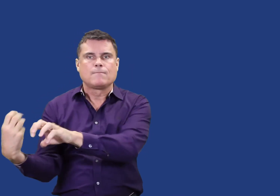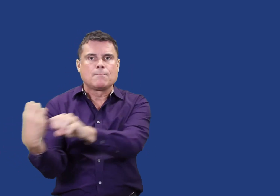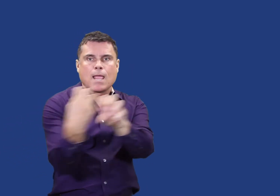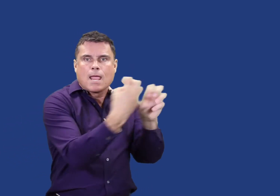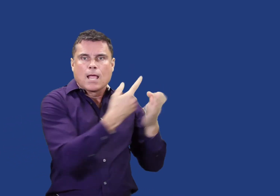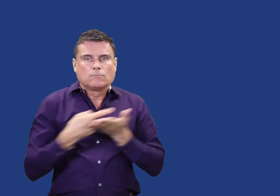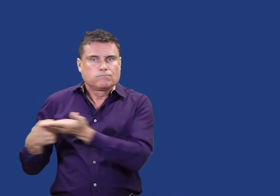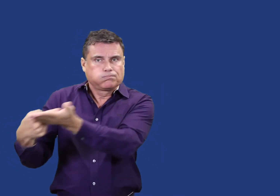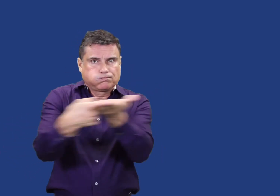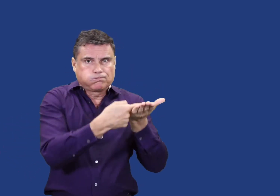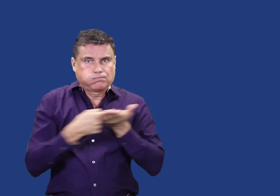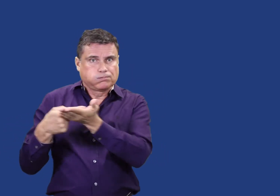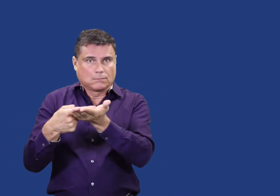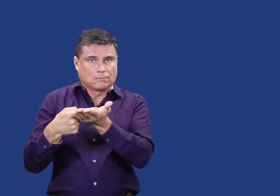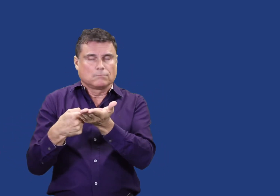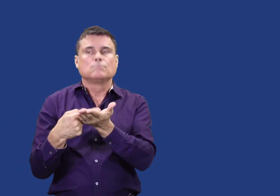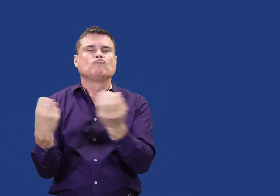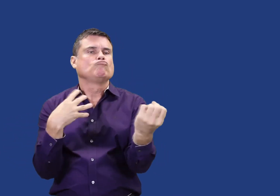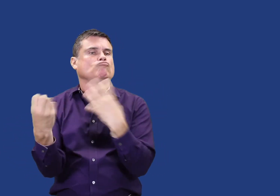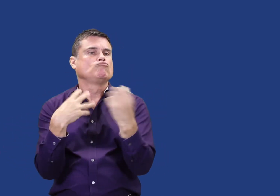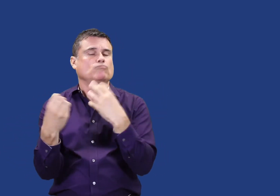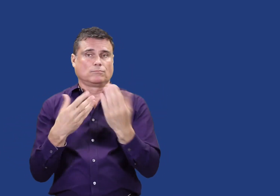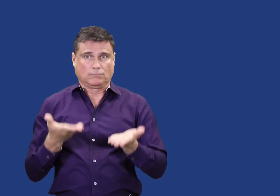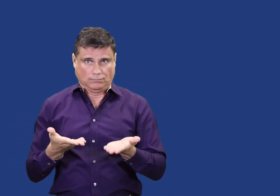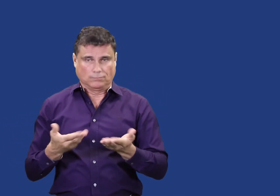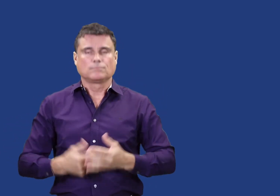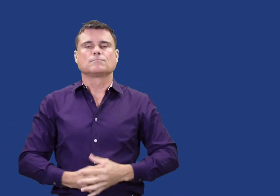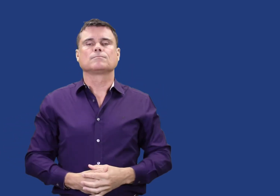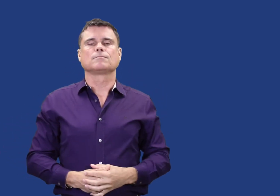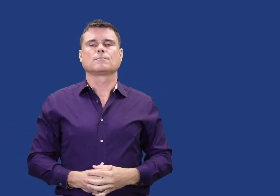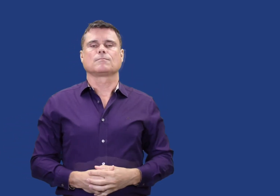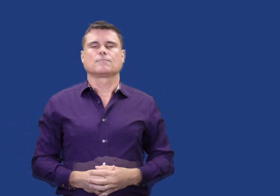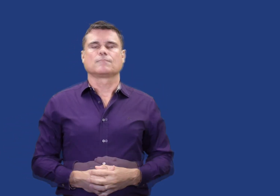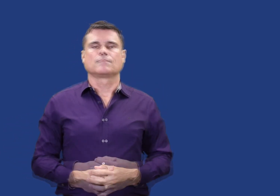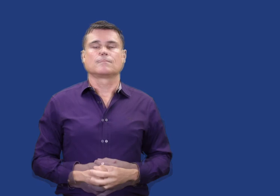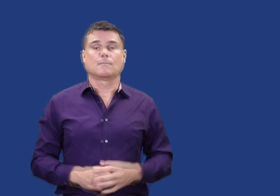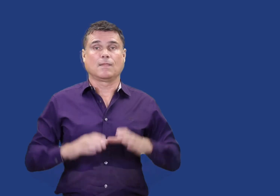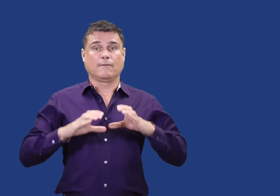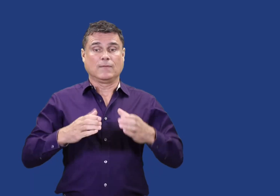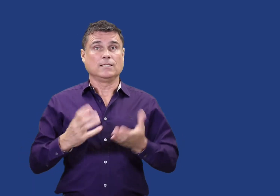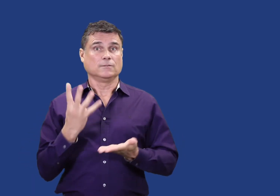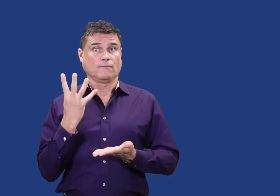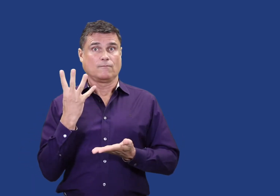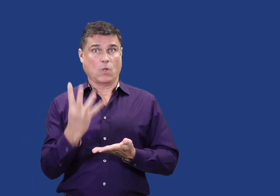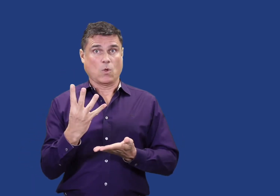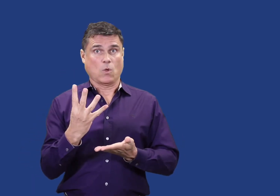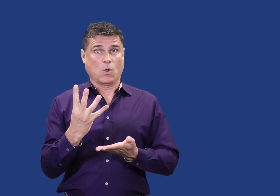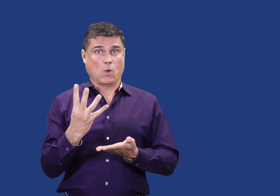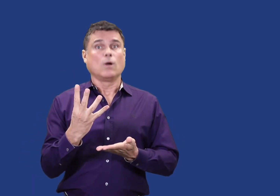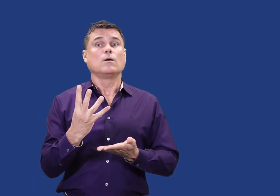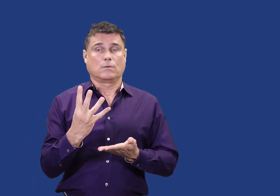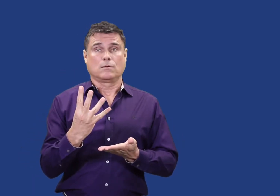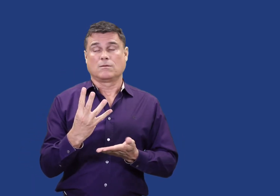AND SEEK INPUT. PHASE IV